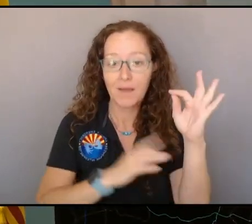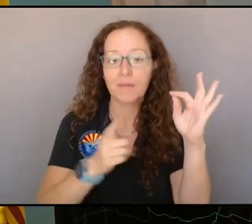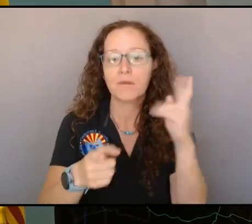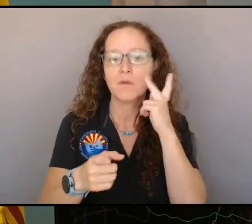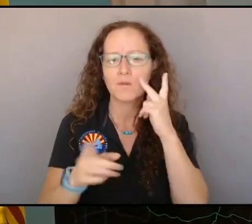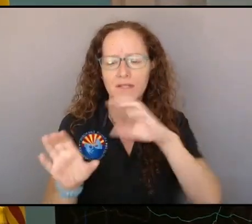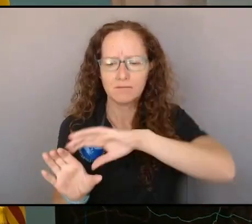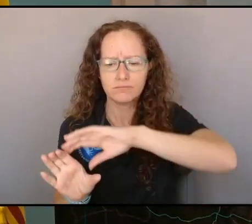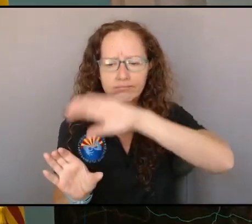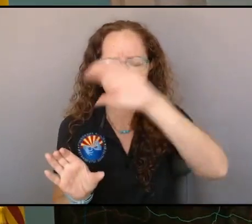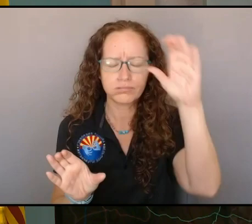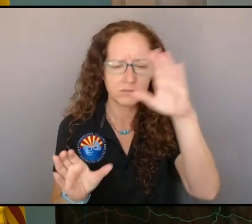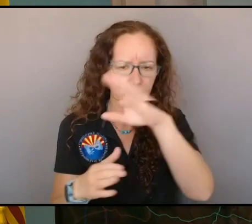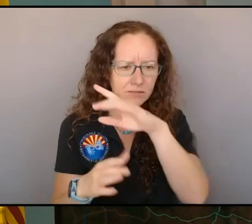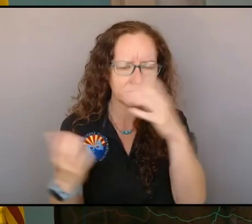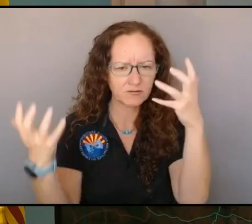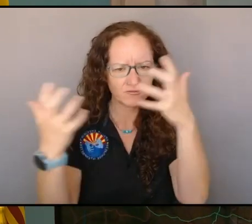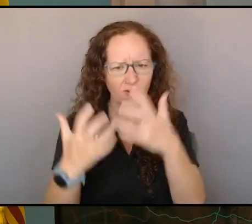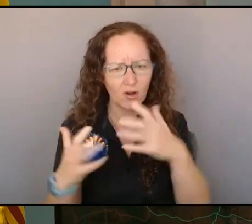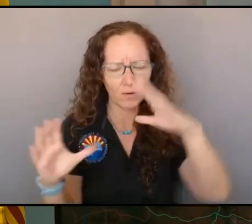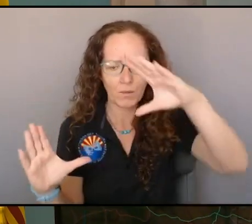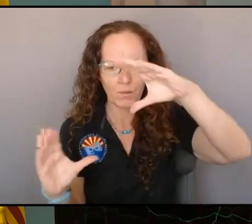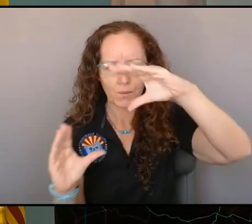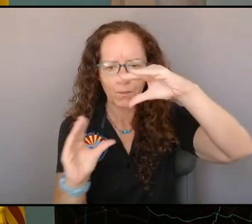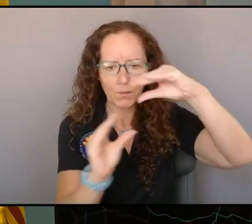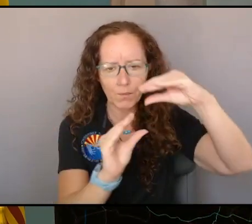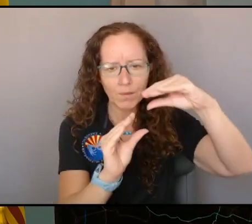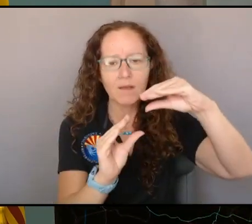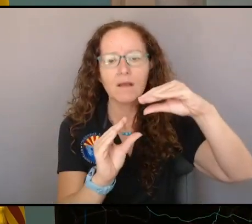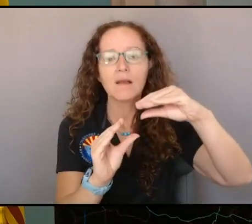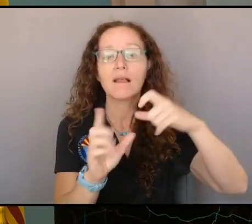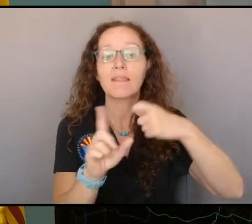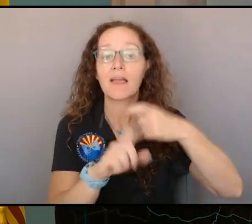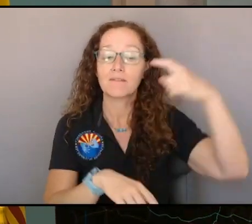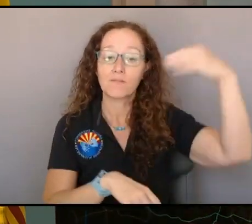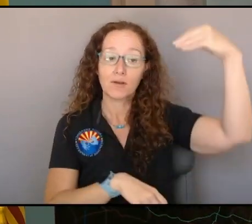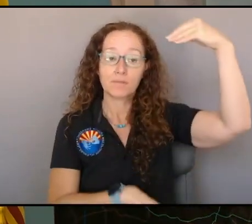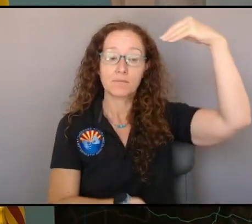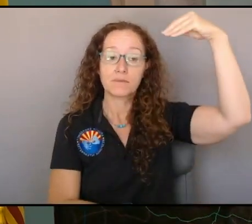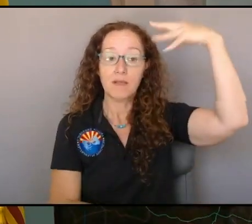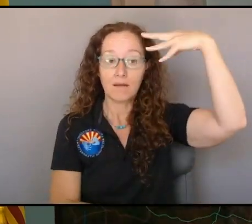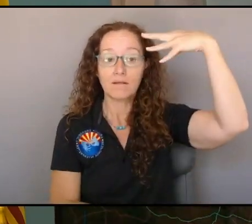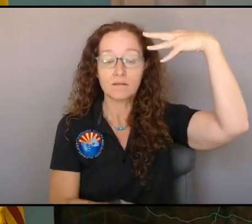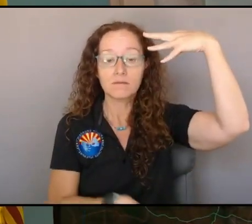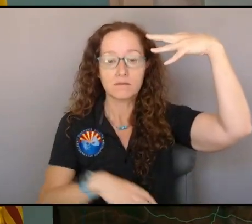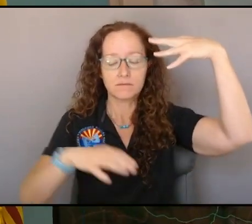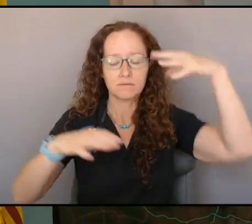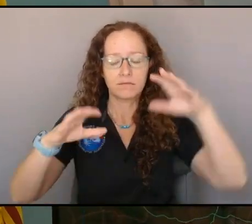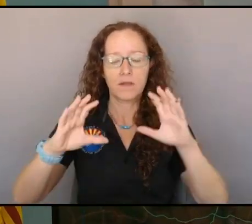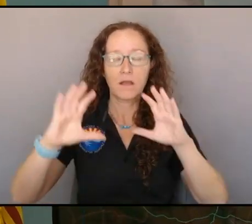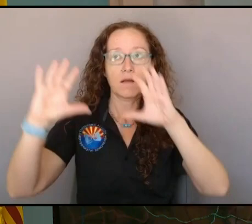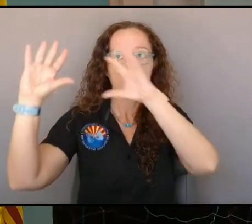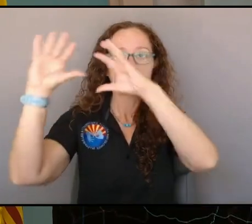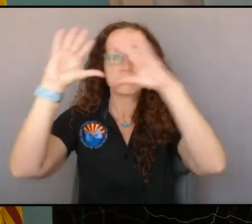shadow that the sun's casting off of the top of these higher clouds on thunderstorm activity moving across North Texas. You